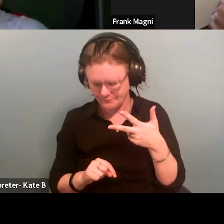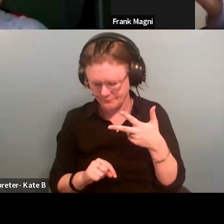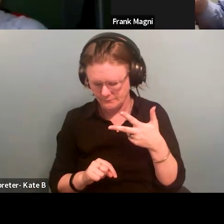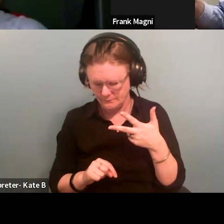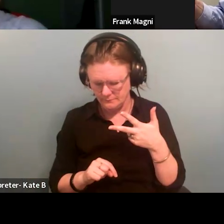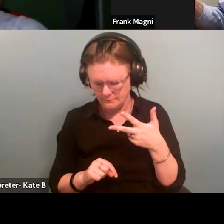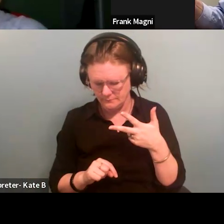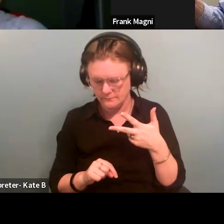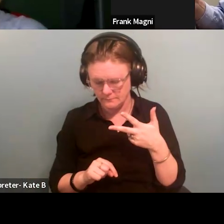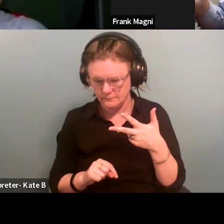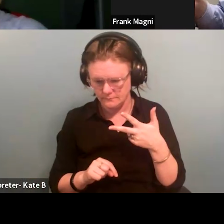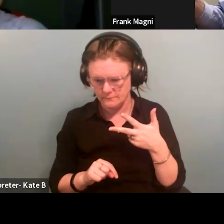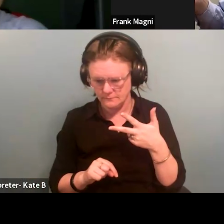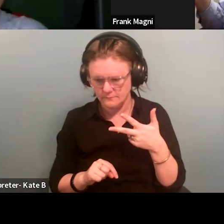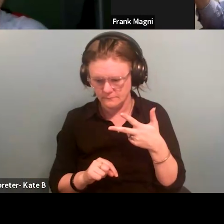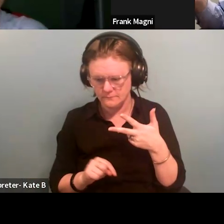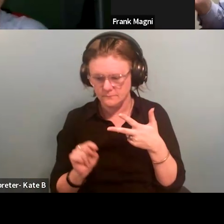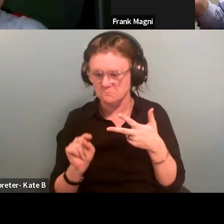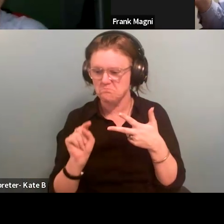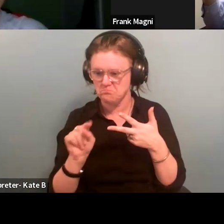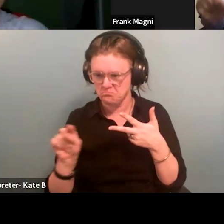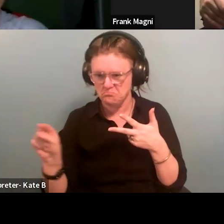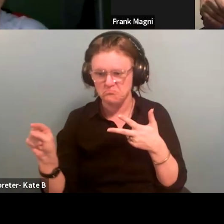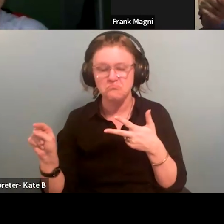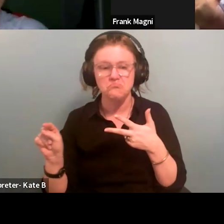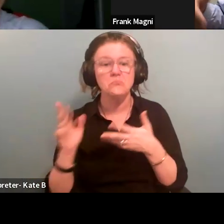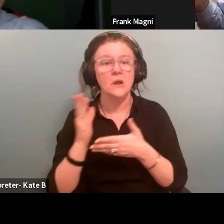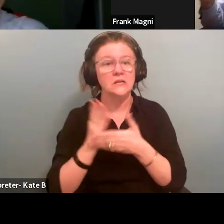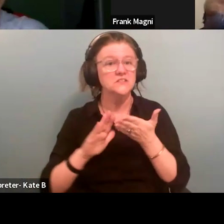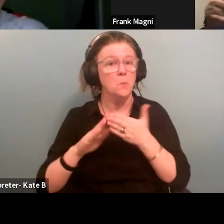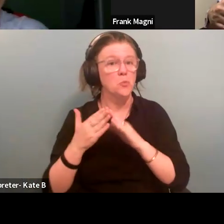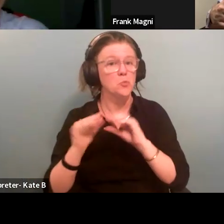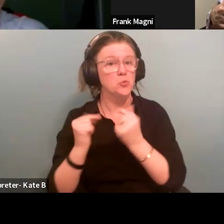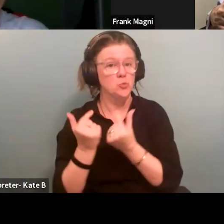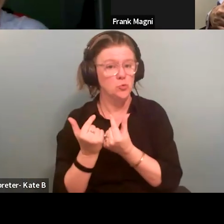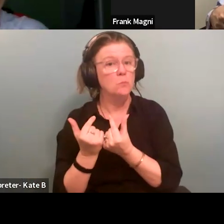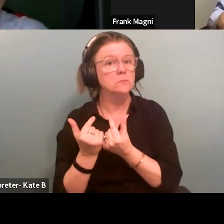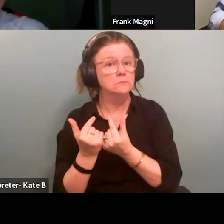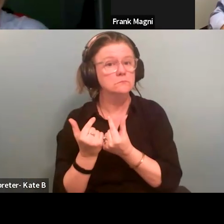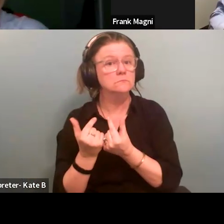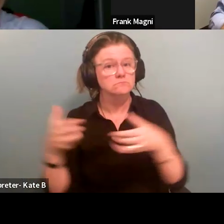In certain cases, I know that certain community groups will require that an individual has a Social Security